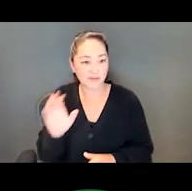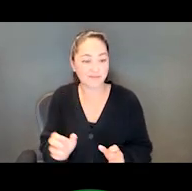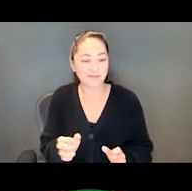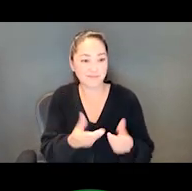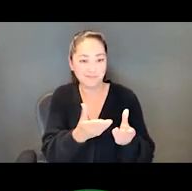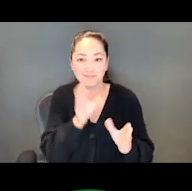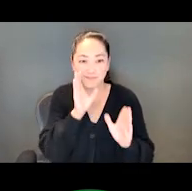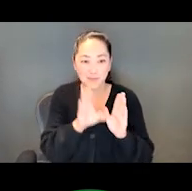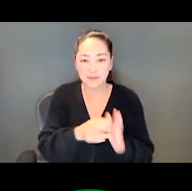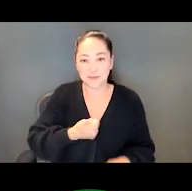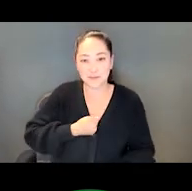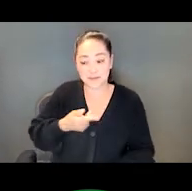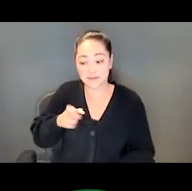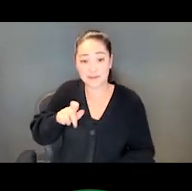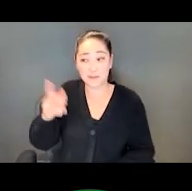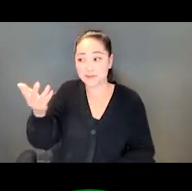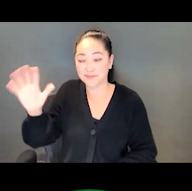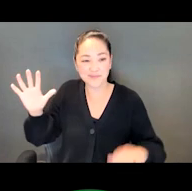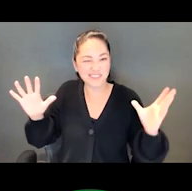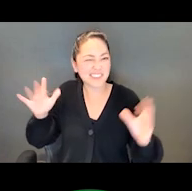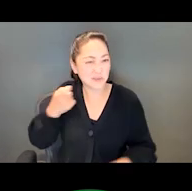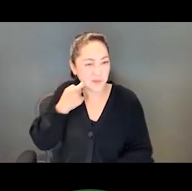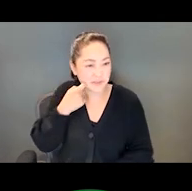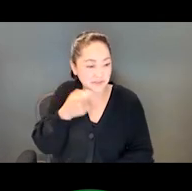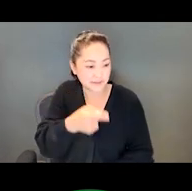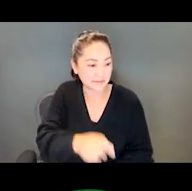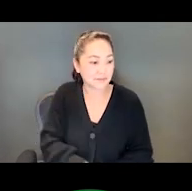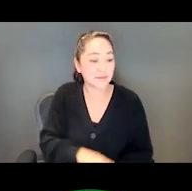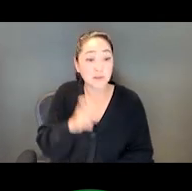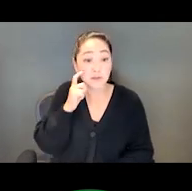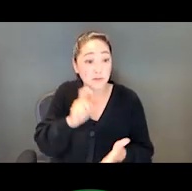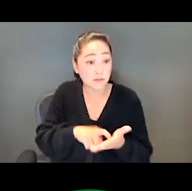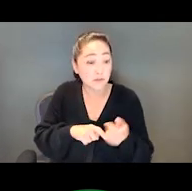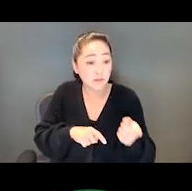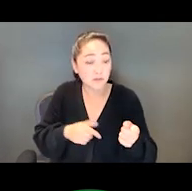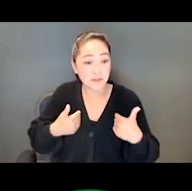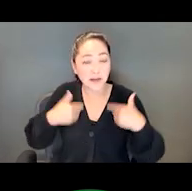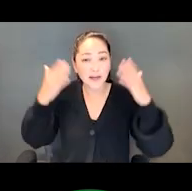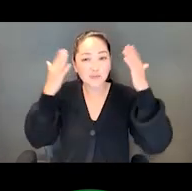ago where we see that I had long blueish purple hair.